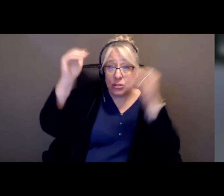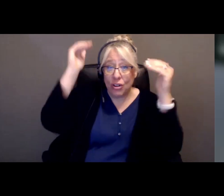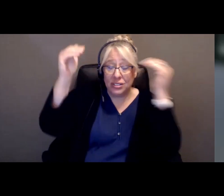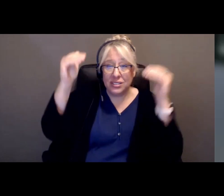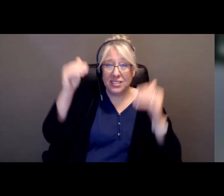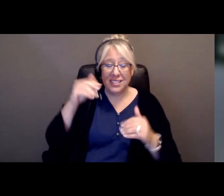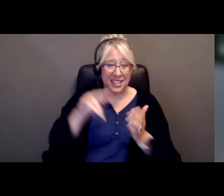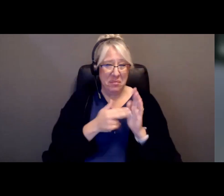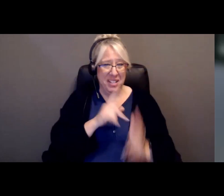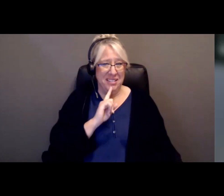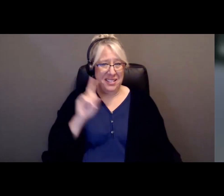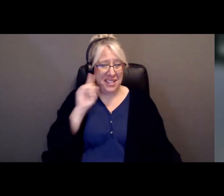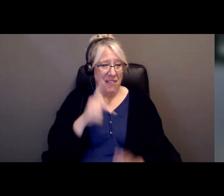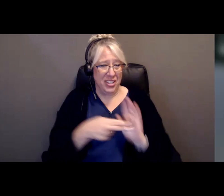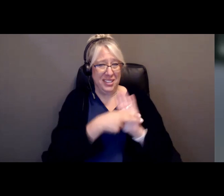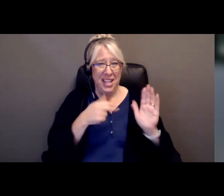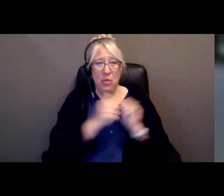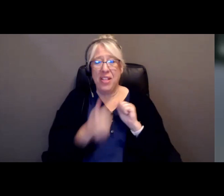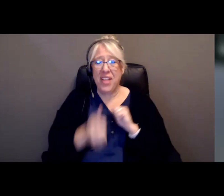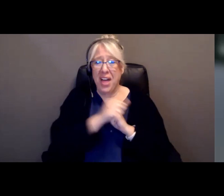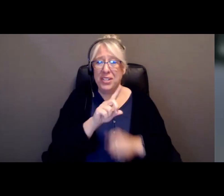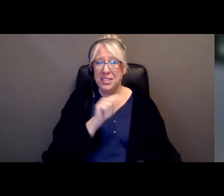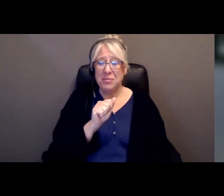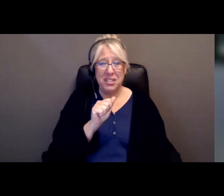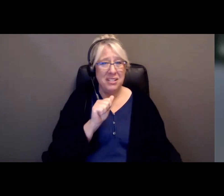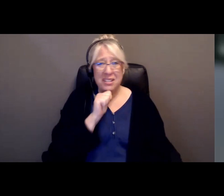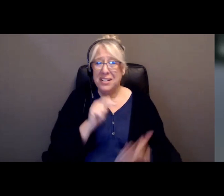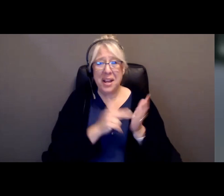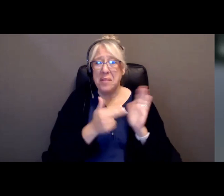just because they've been diagnosed with another disability, it doesn't mean that they can't think,